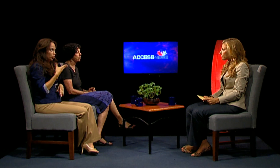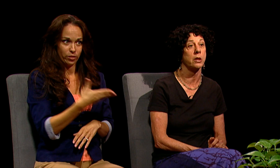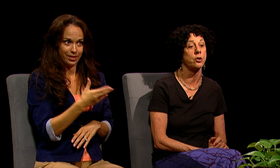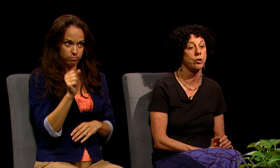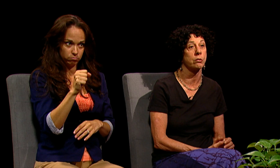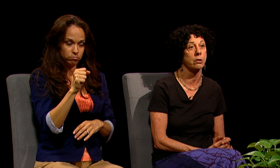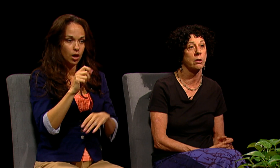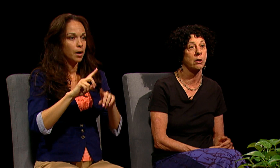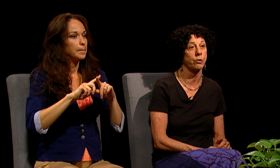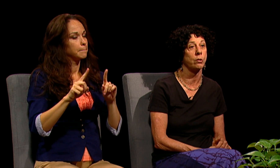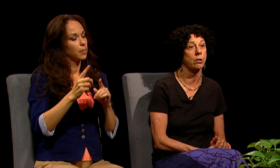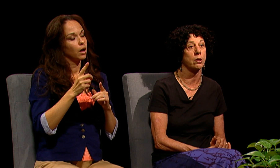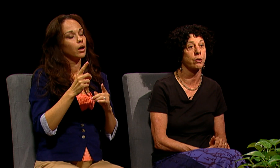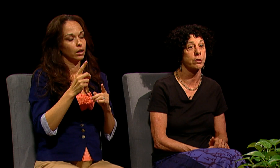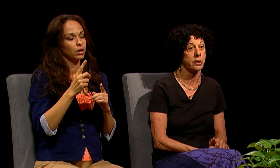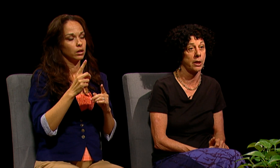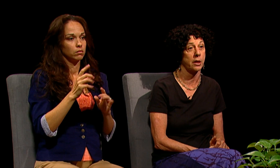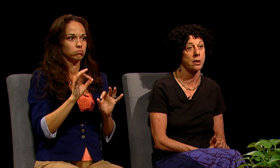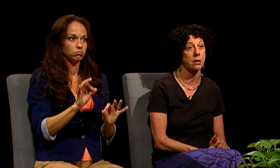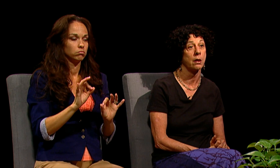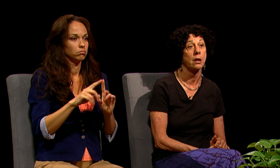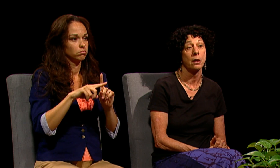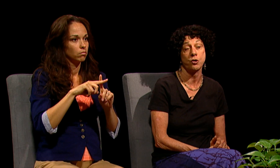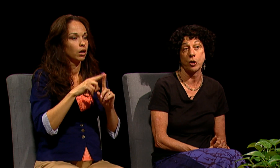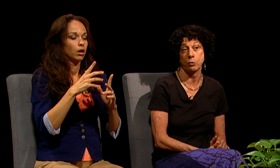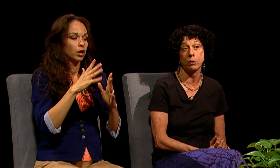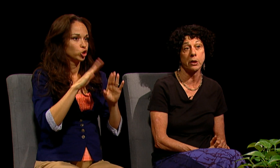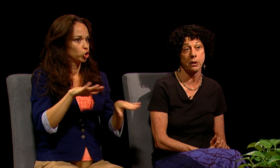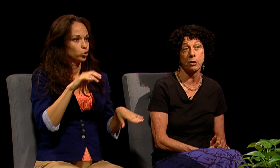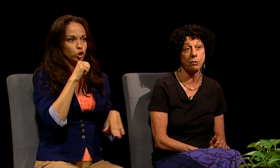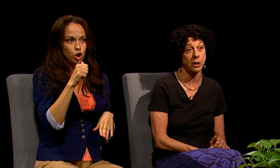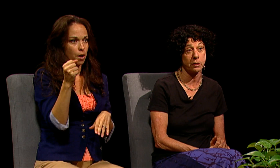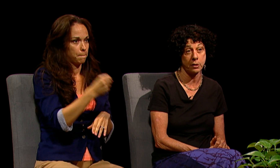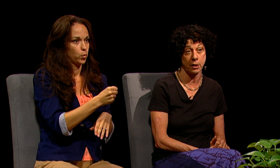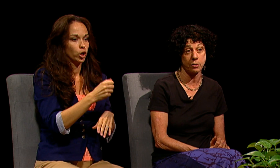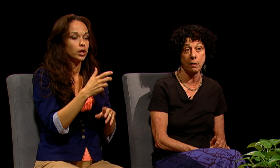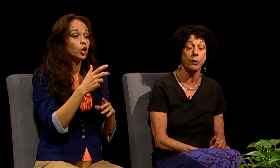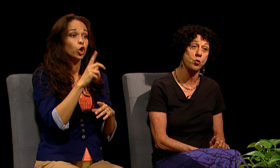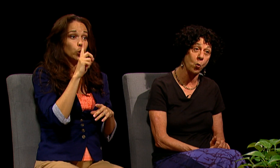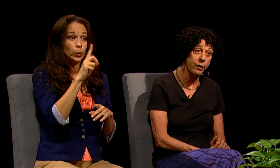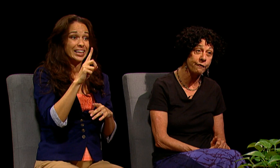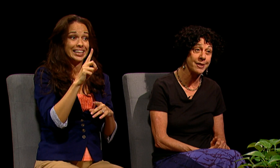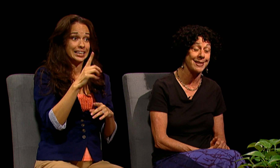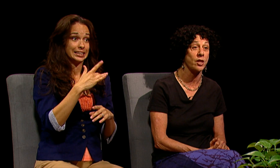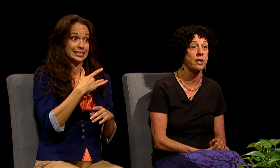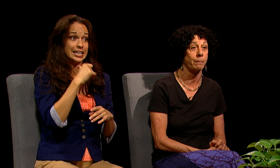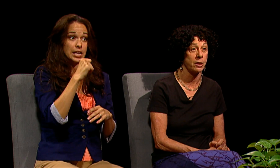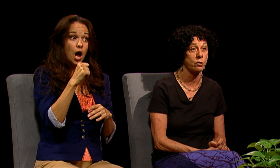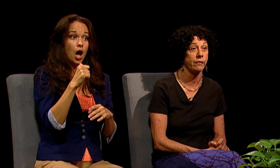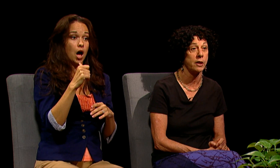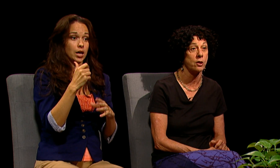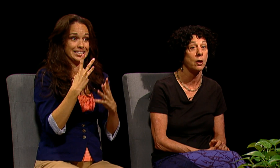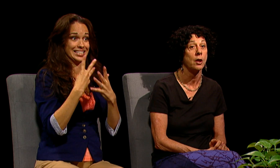CHILDREN ARE LONGER DETAINED GENERALLY IN THE UNITED STATES. THERE'S ONE FACILITY IN PENNSYLVANIA